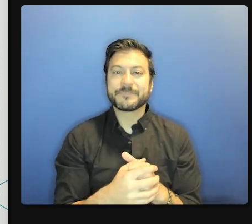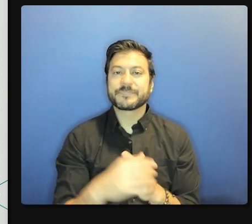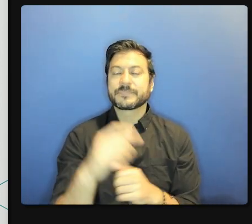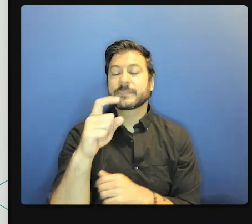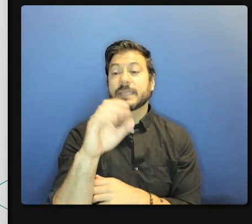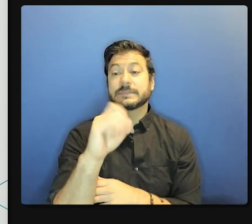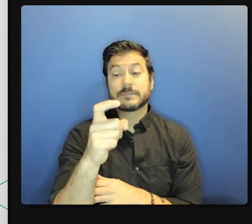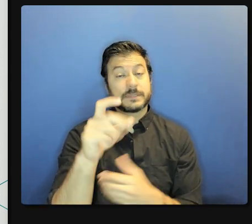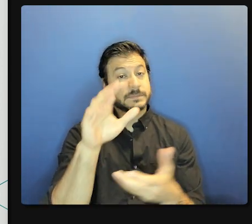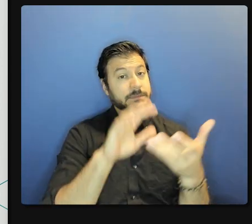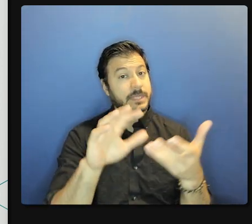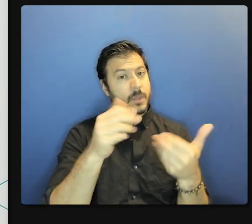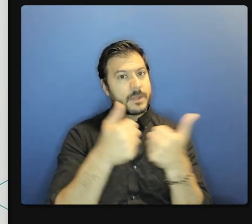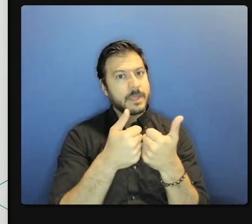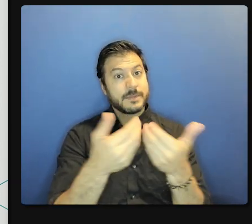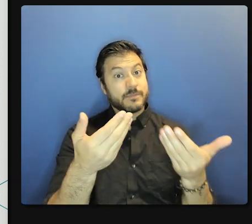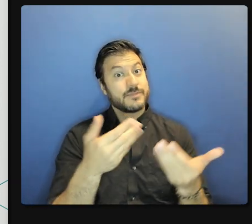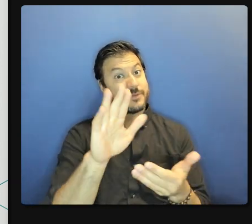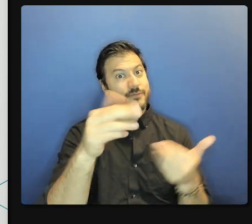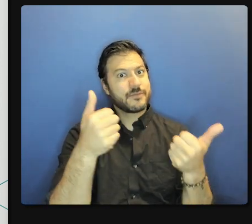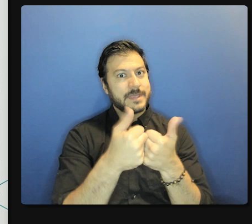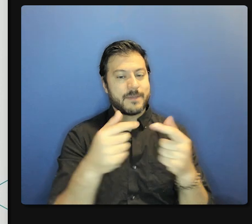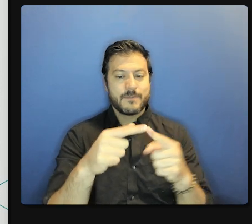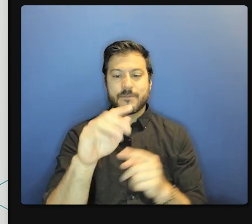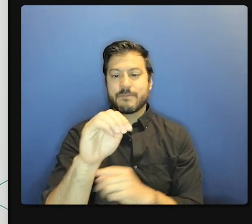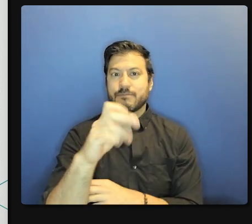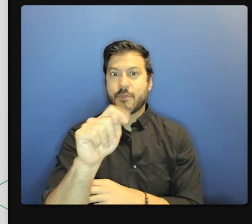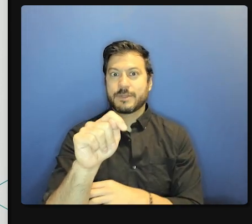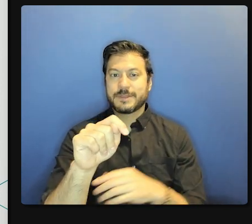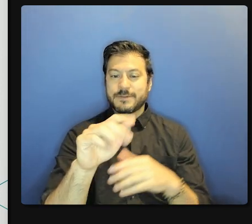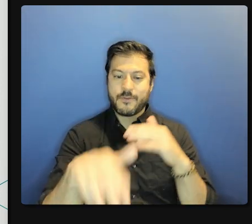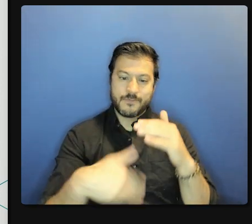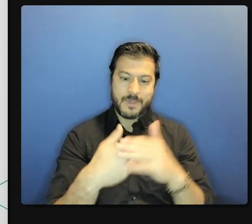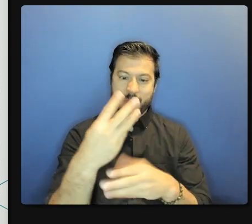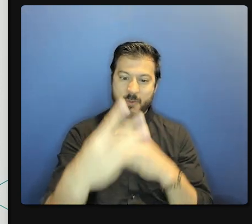Xbox Cloud Gaming brings your game to markets around the globe